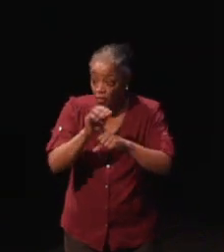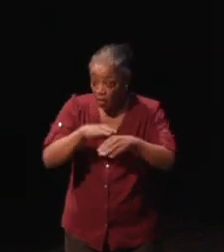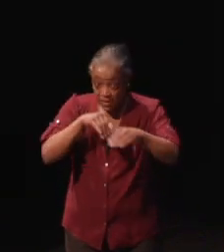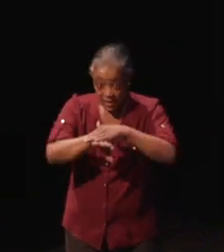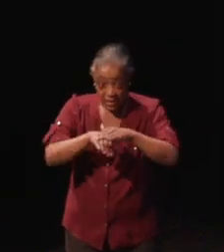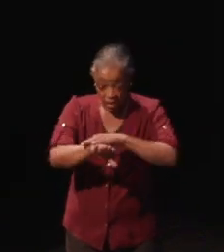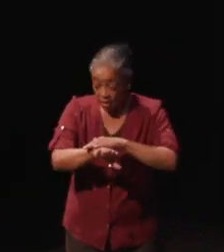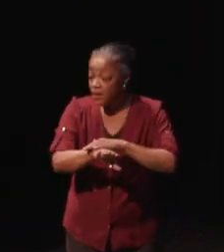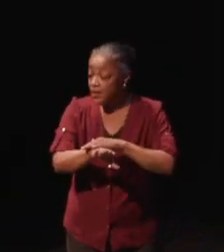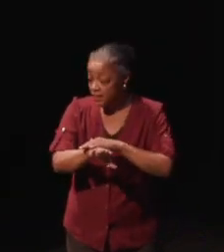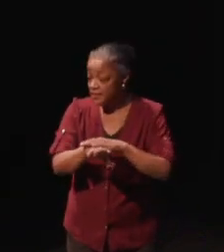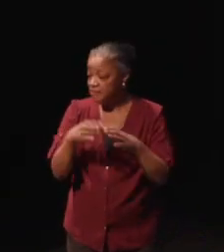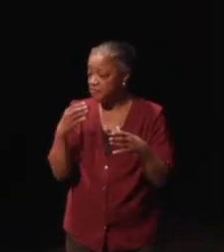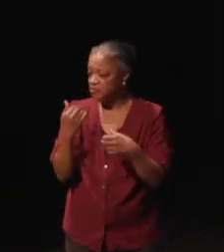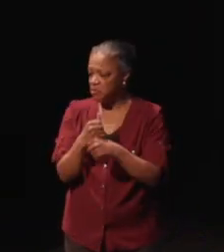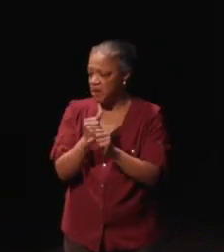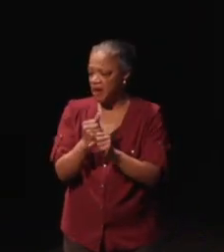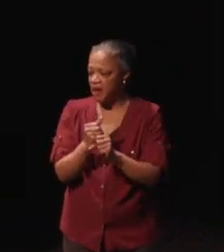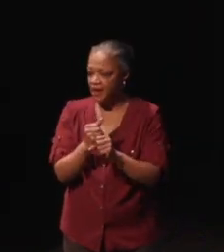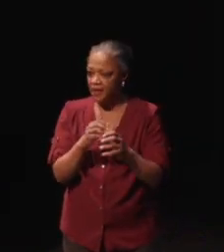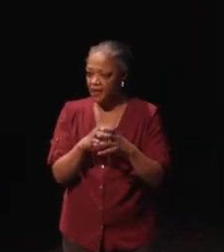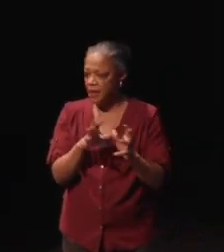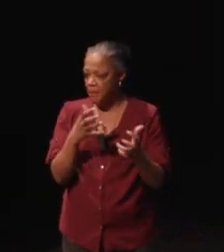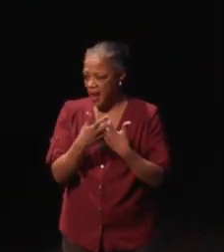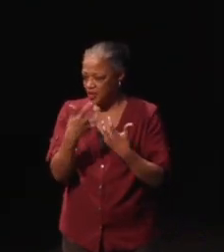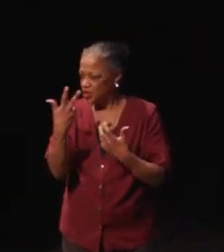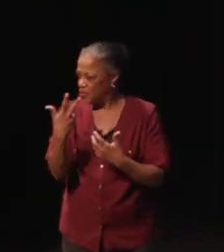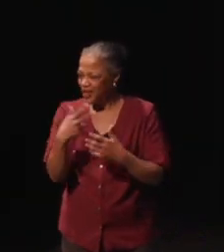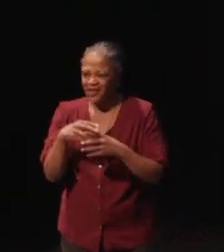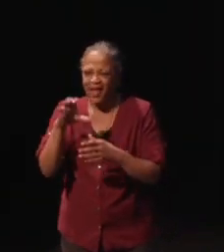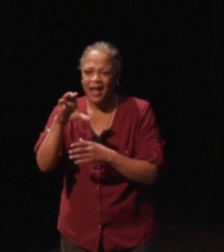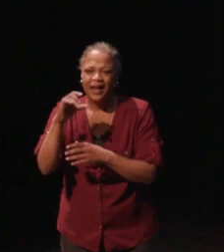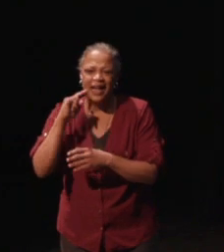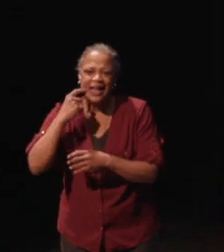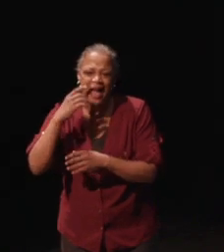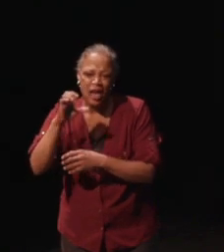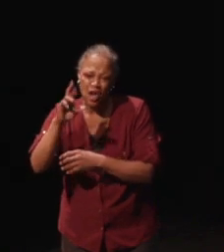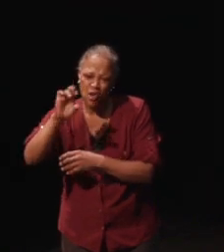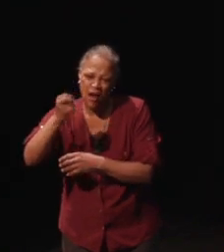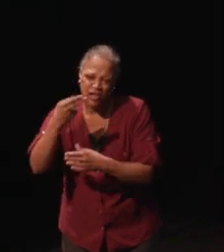I created this match three sort of Candy Crush game as my first one,